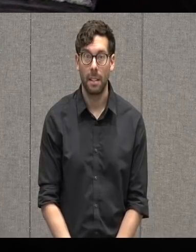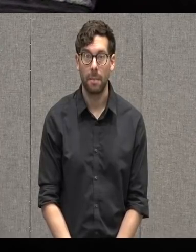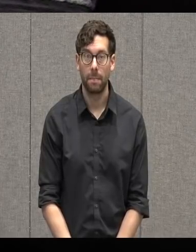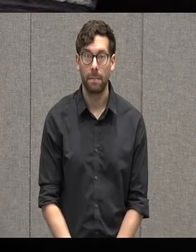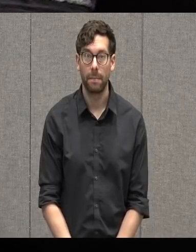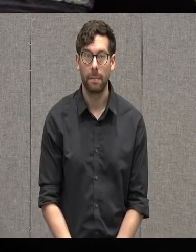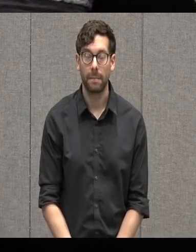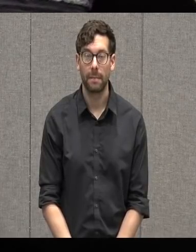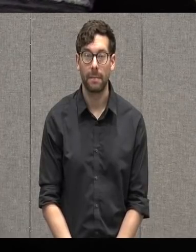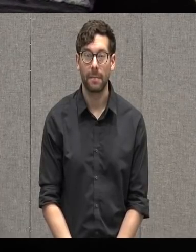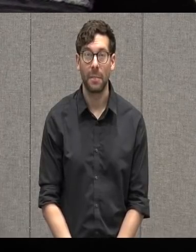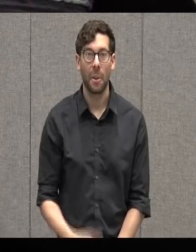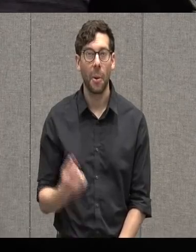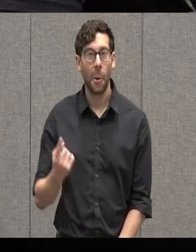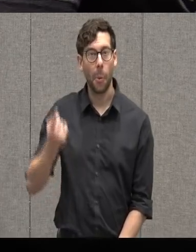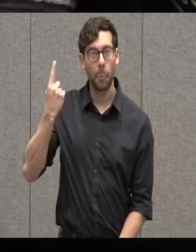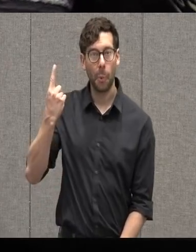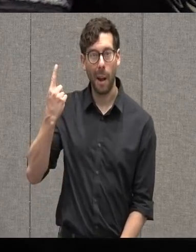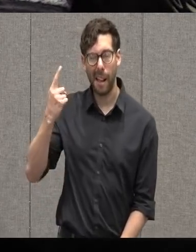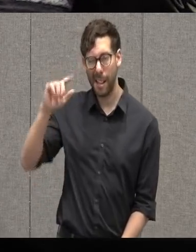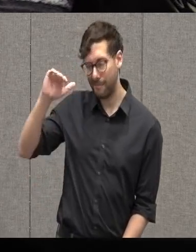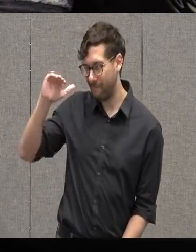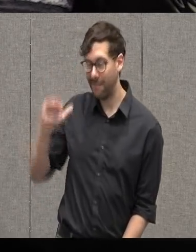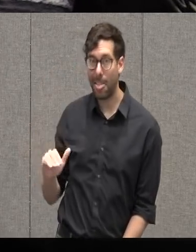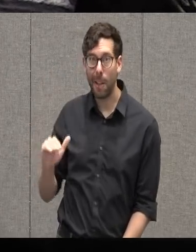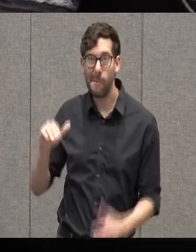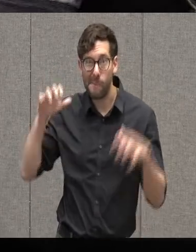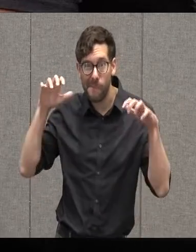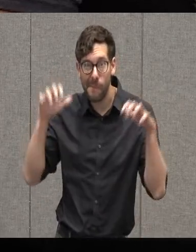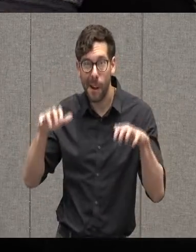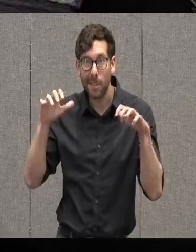One little monster is looking at you.